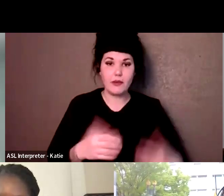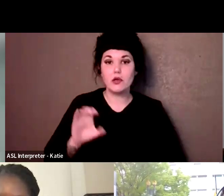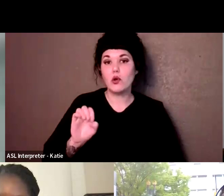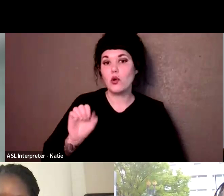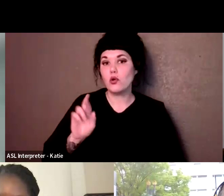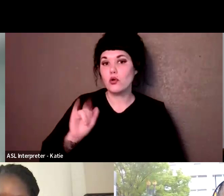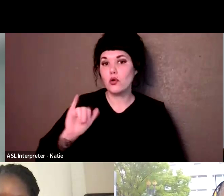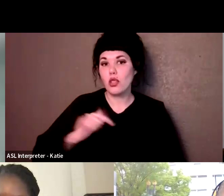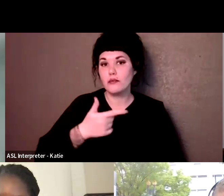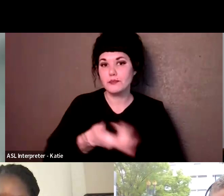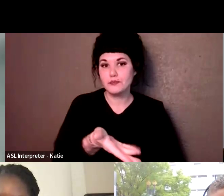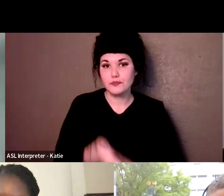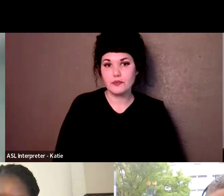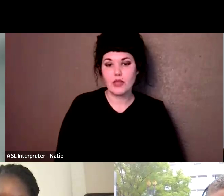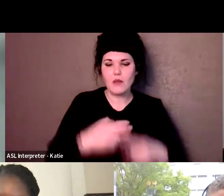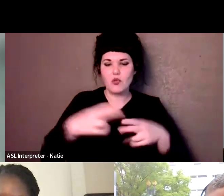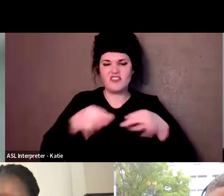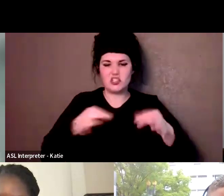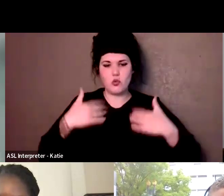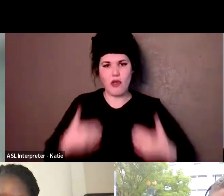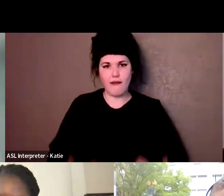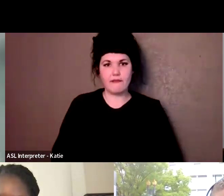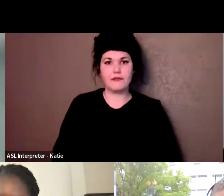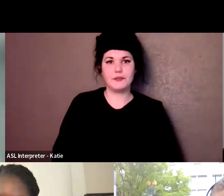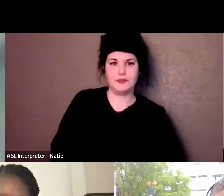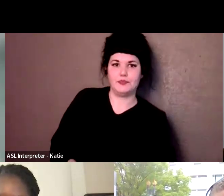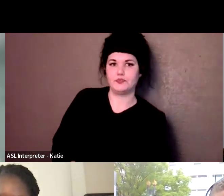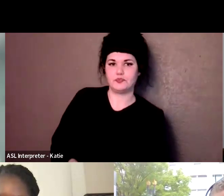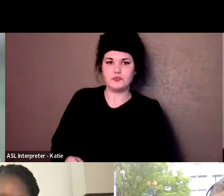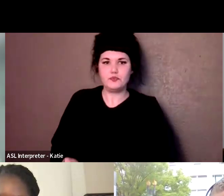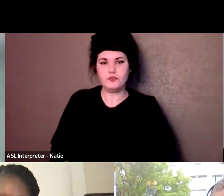get a brief description and and a little introduction and again intersectionality